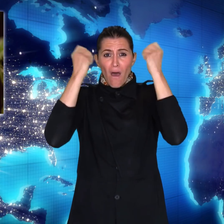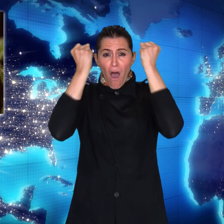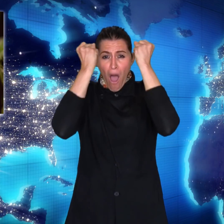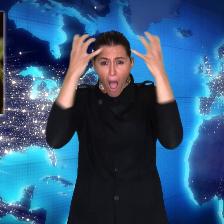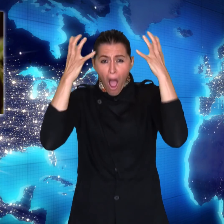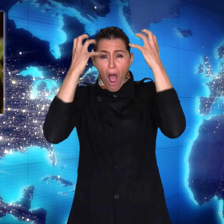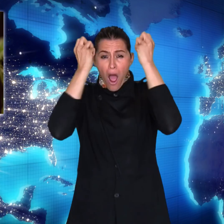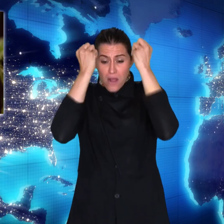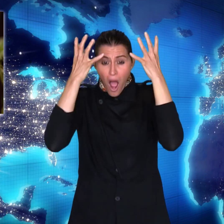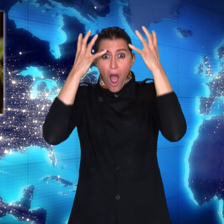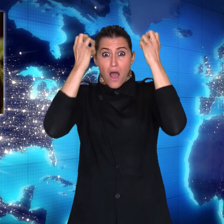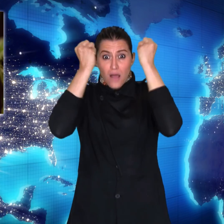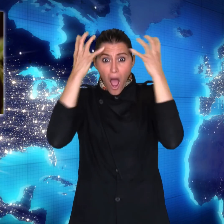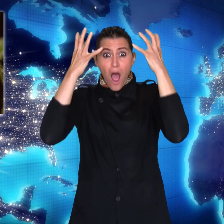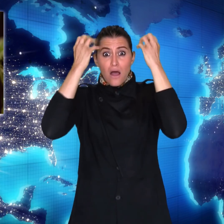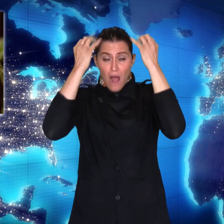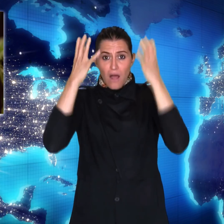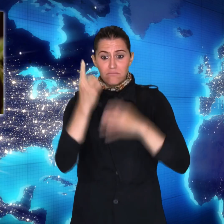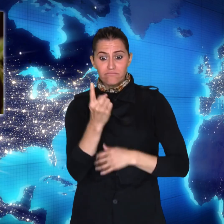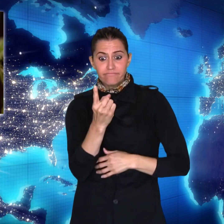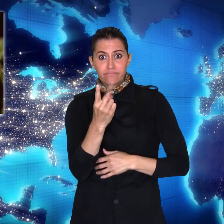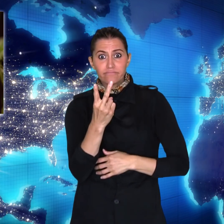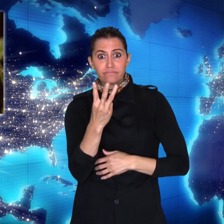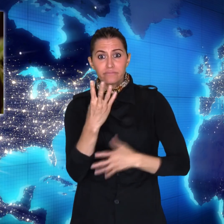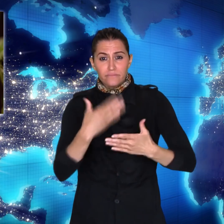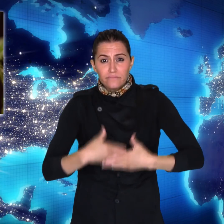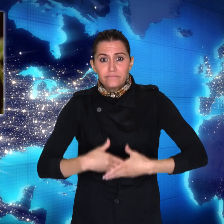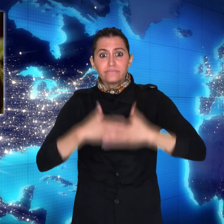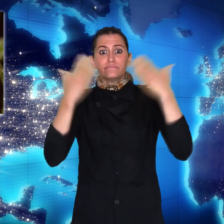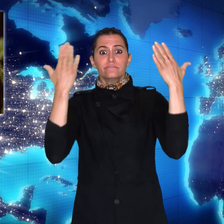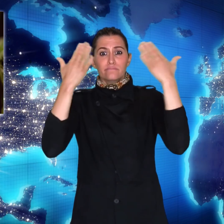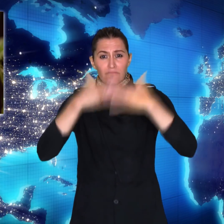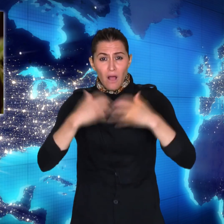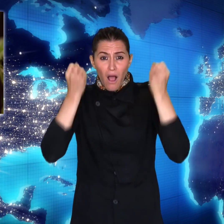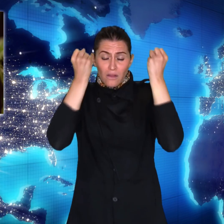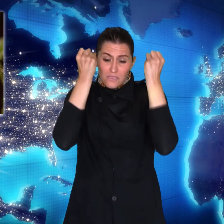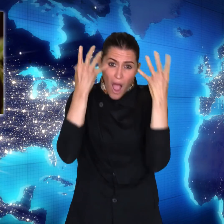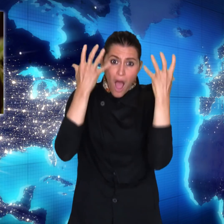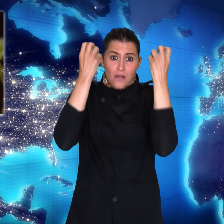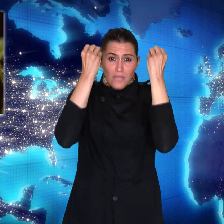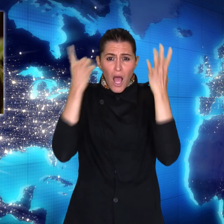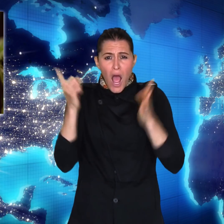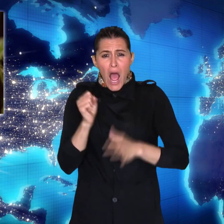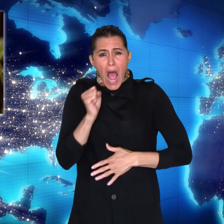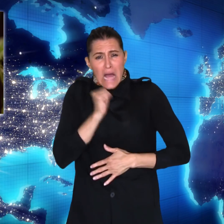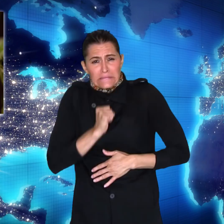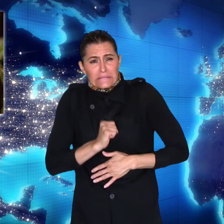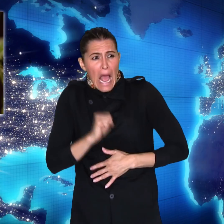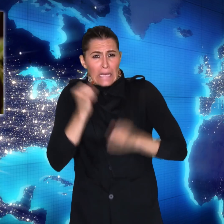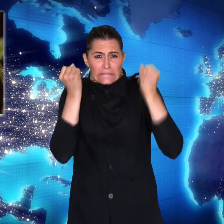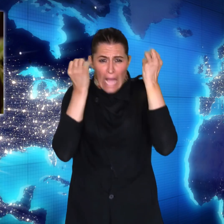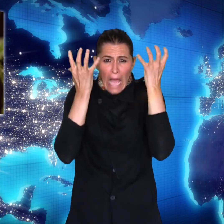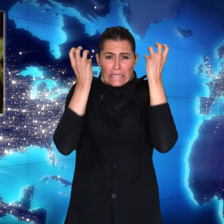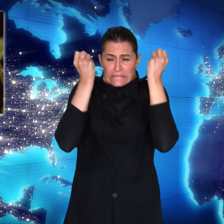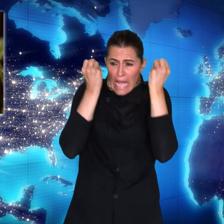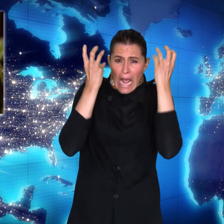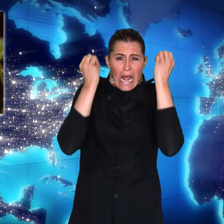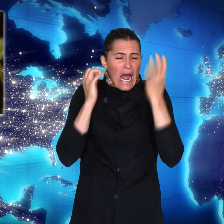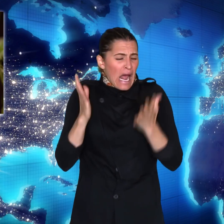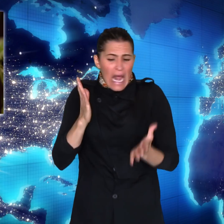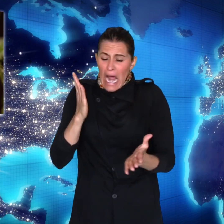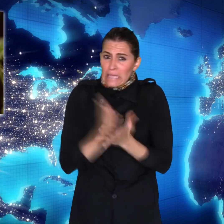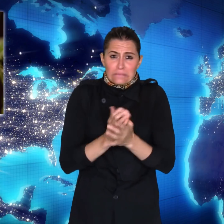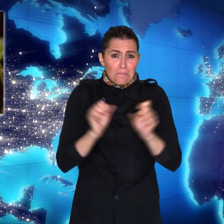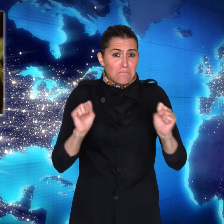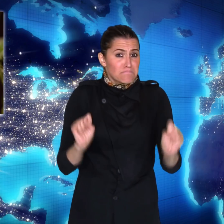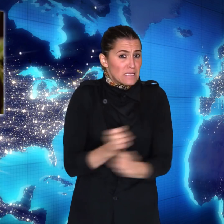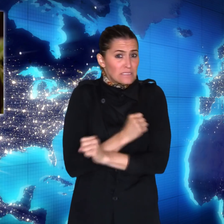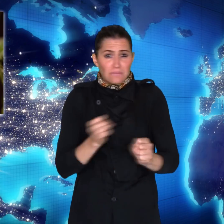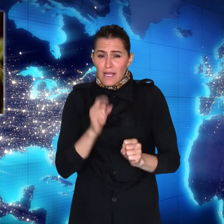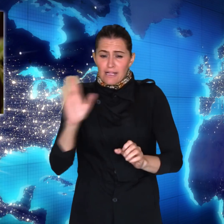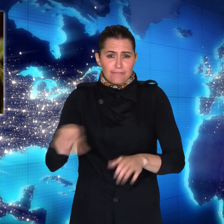lasted a few days before seeking